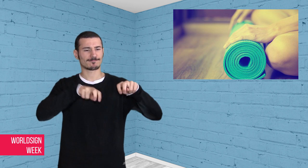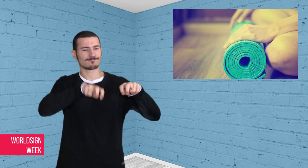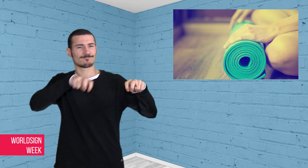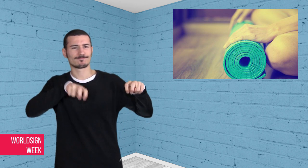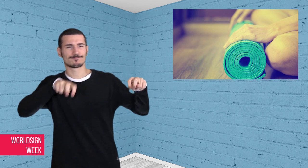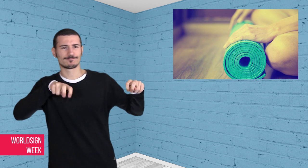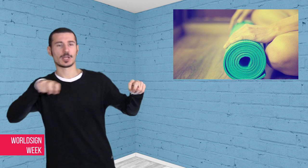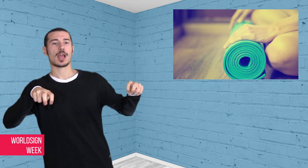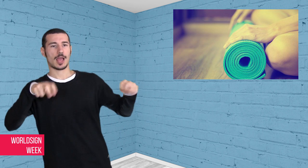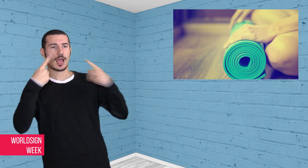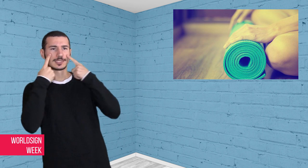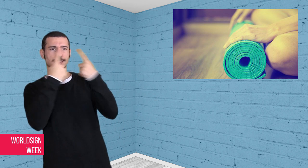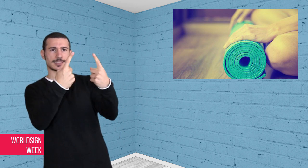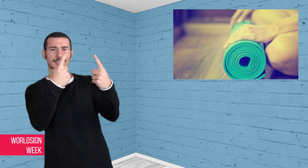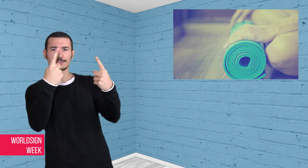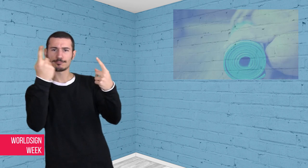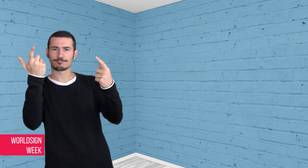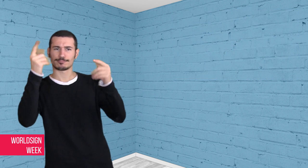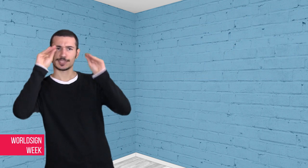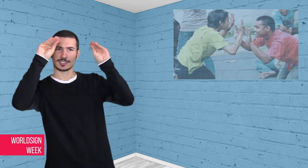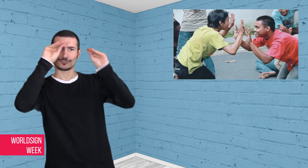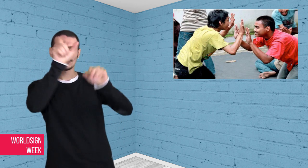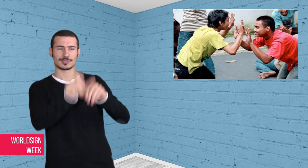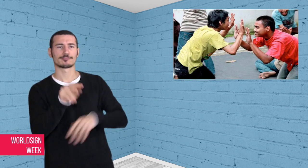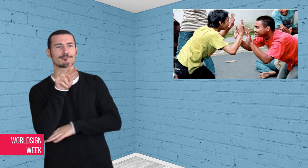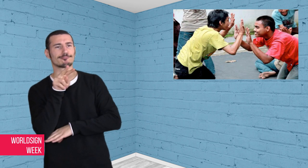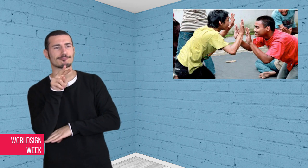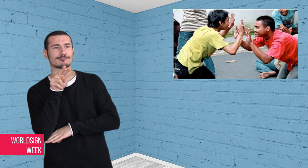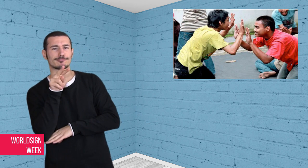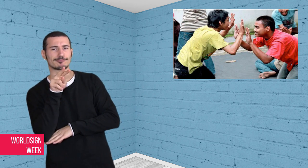Make eye contact with others so you